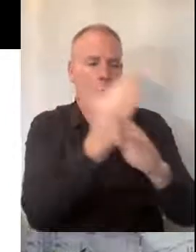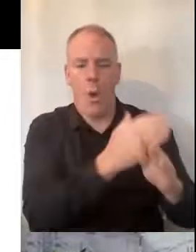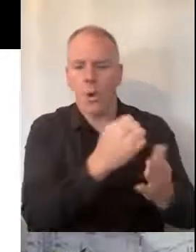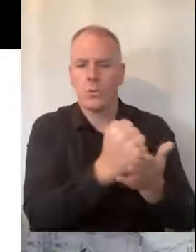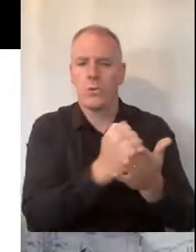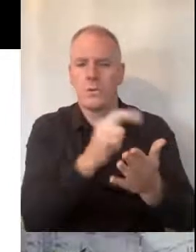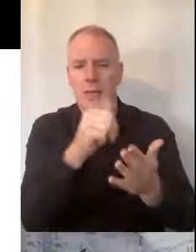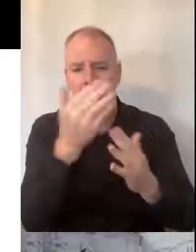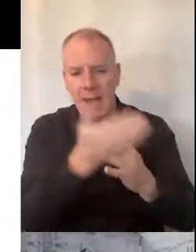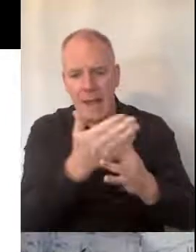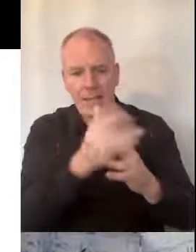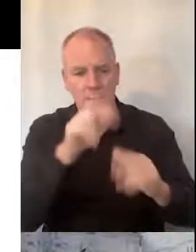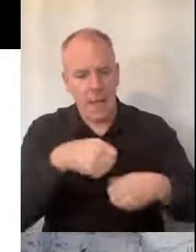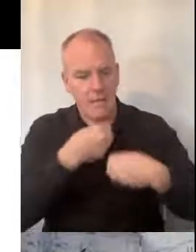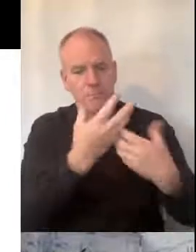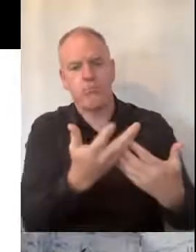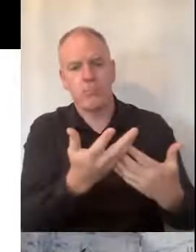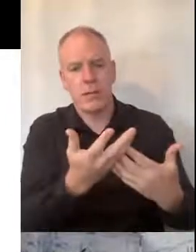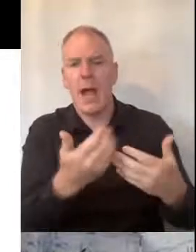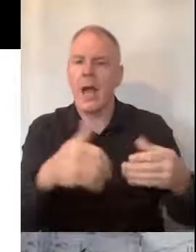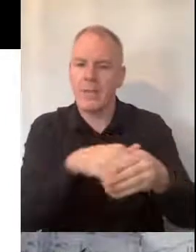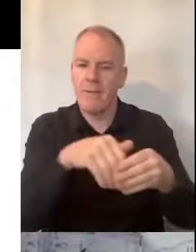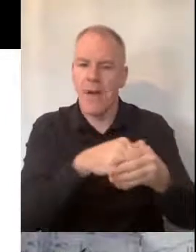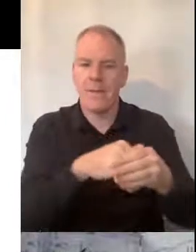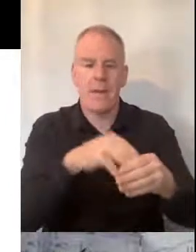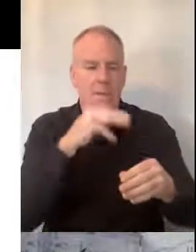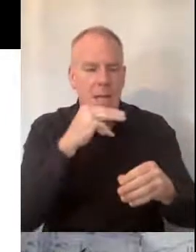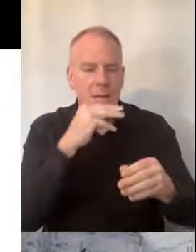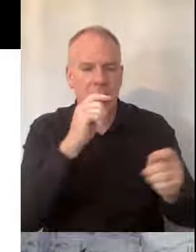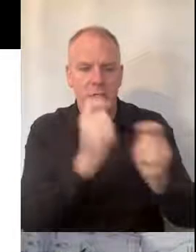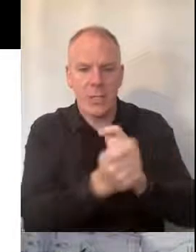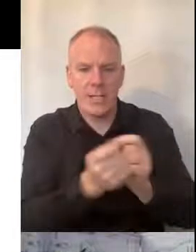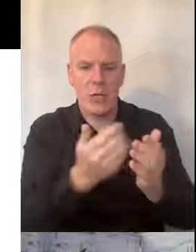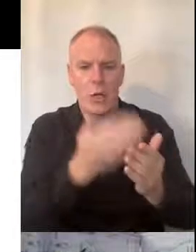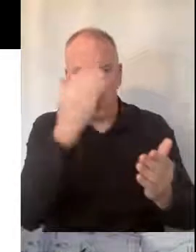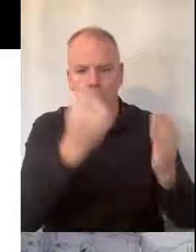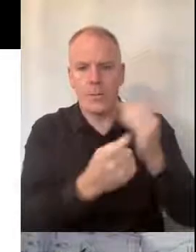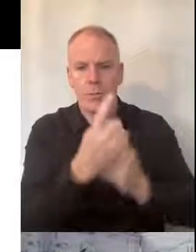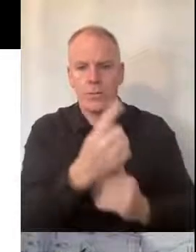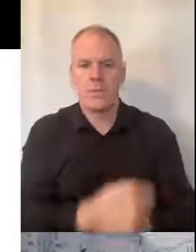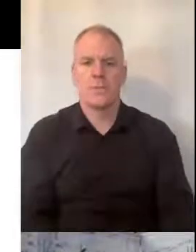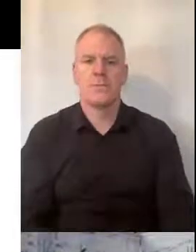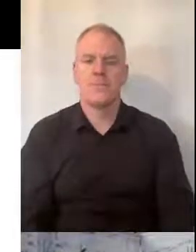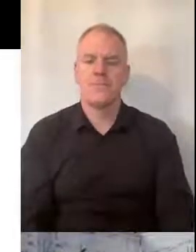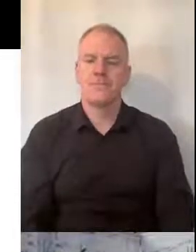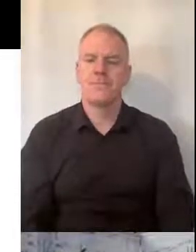have a voice and participate in meaningful changing learning opportunities. So how can you do it?